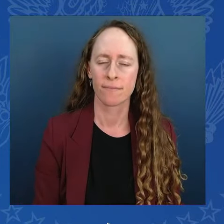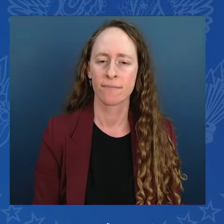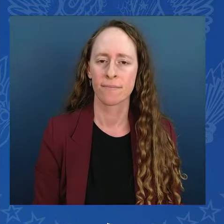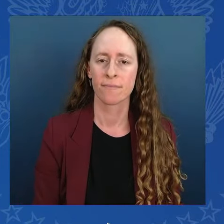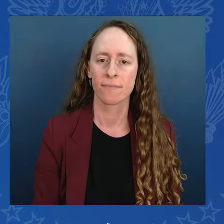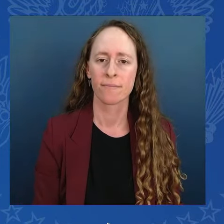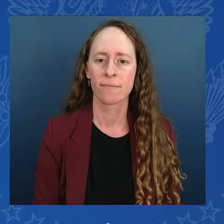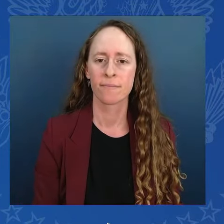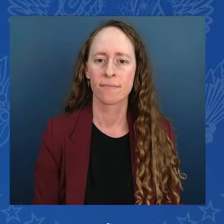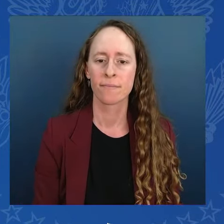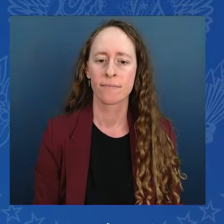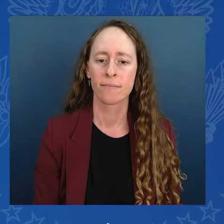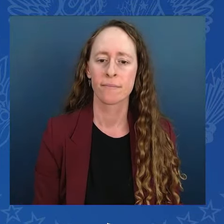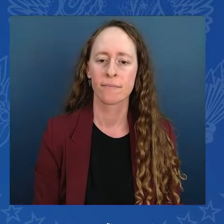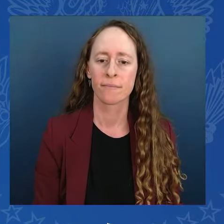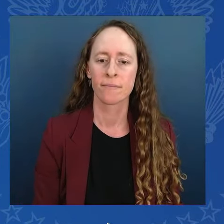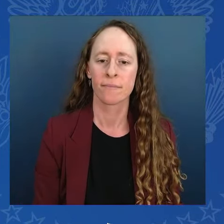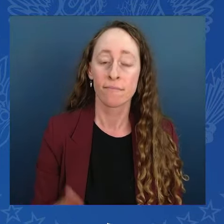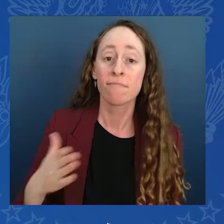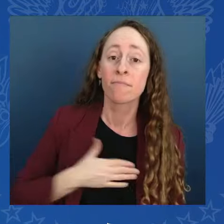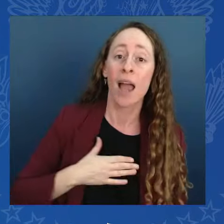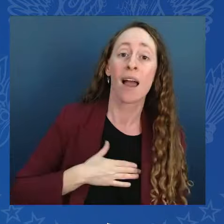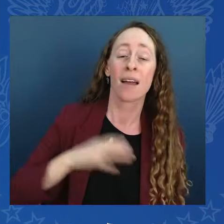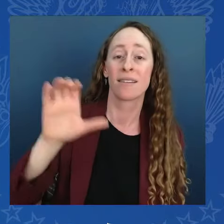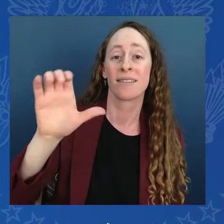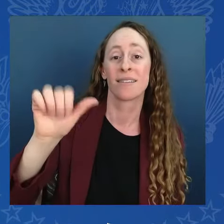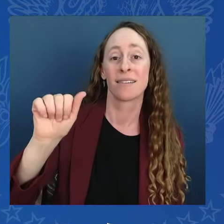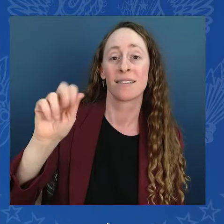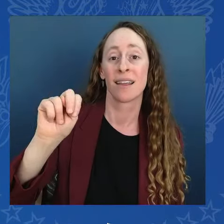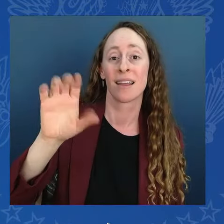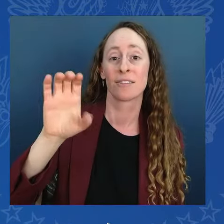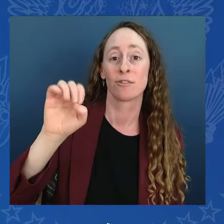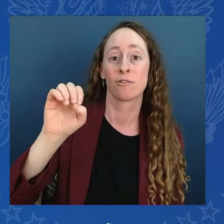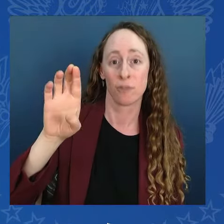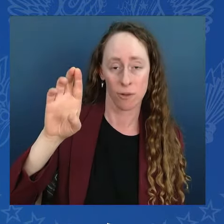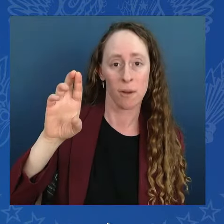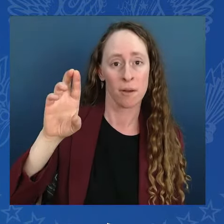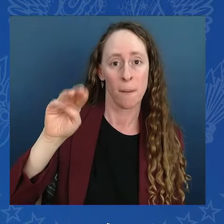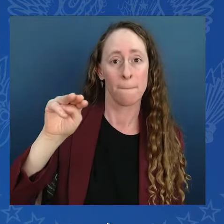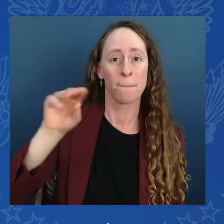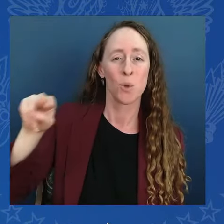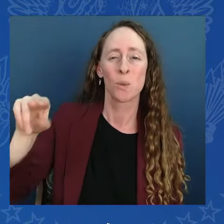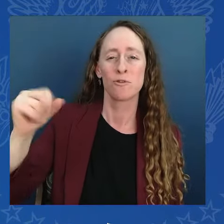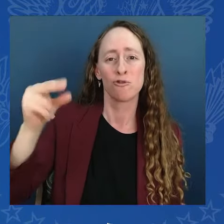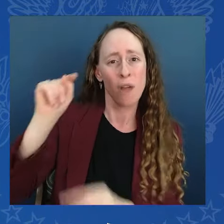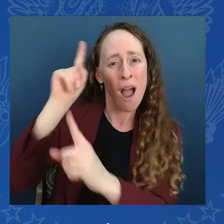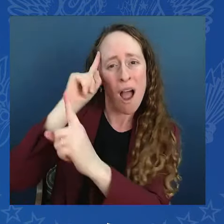initiative to end cancer as we know it, we're detecting and removing so-called forever chemicals,